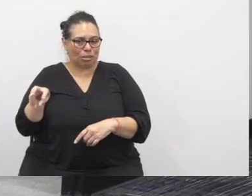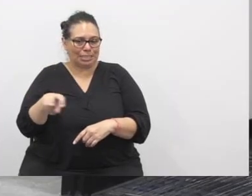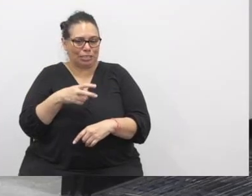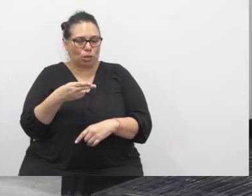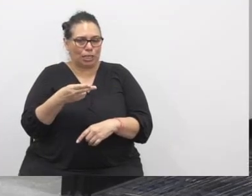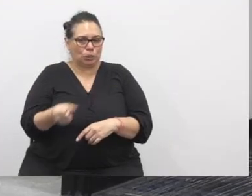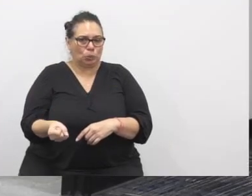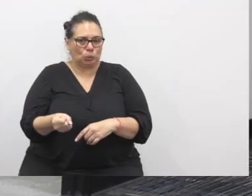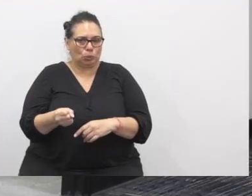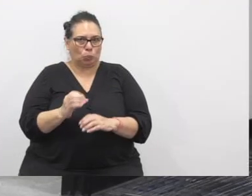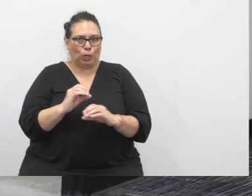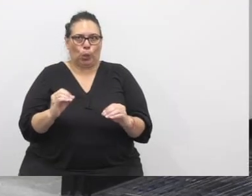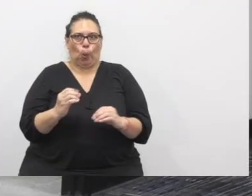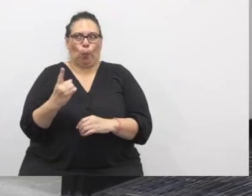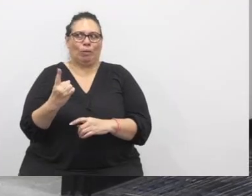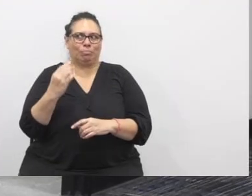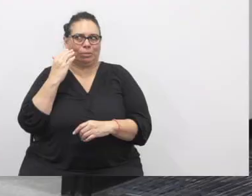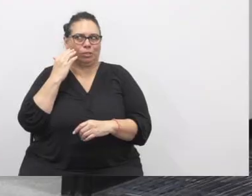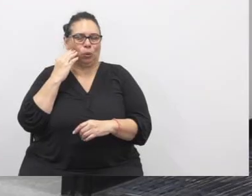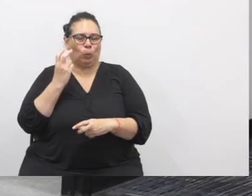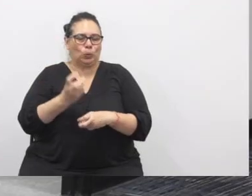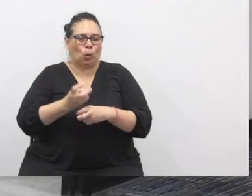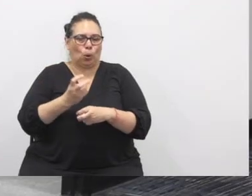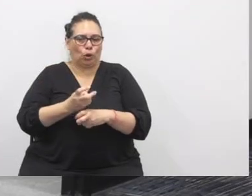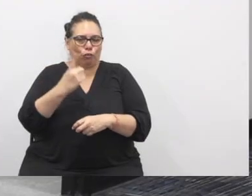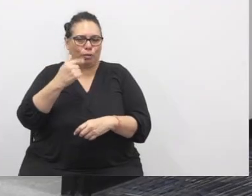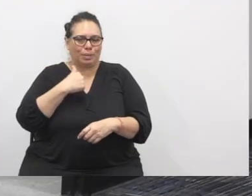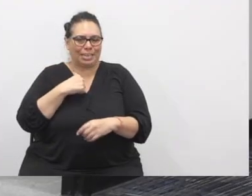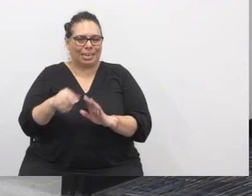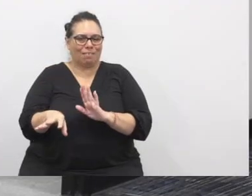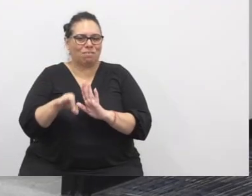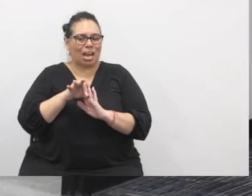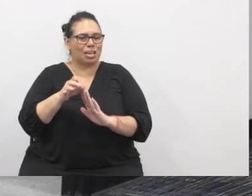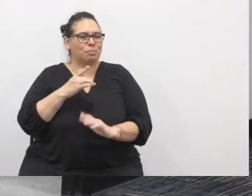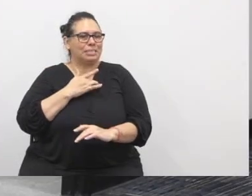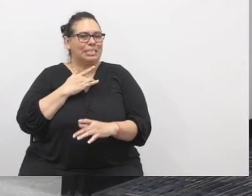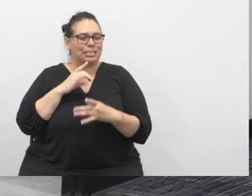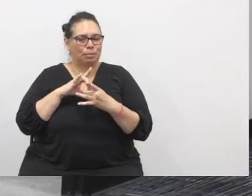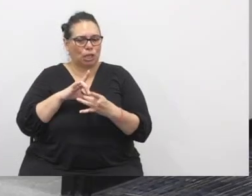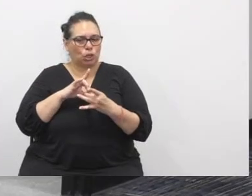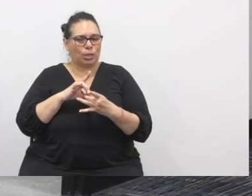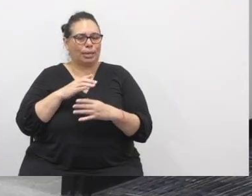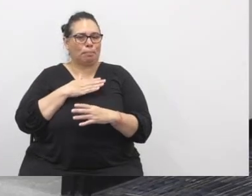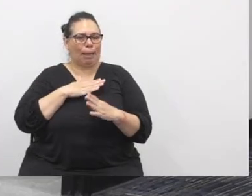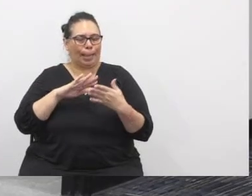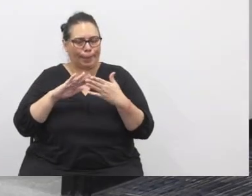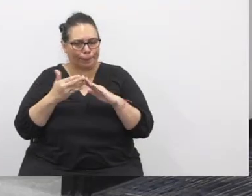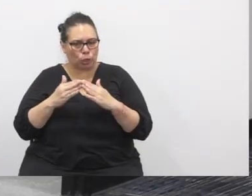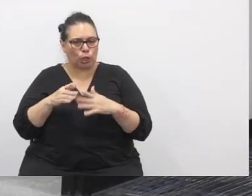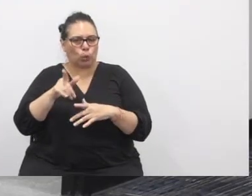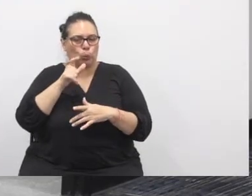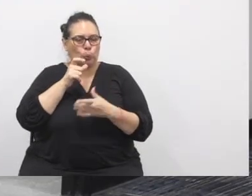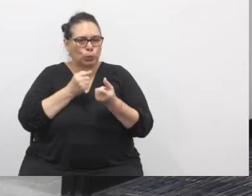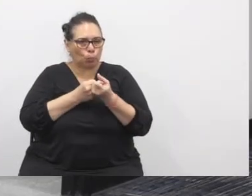it was really hard for me. But finding a sense of belonging, finding my community who support me and care about me